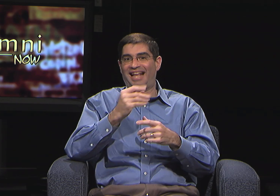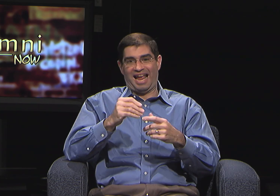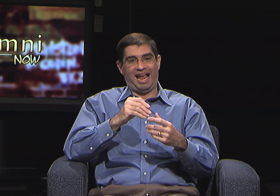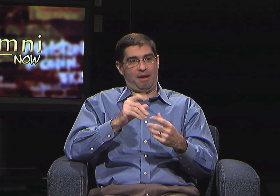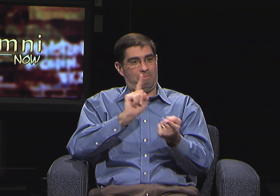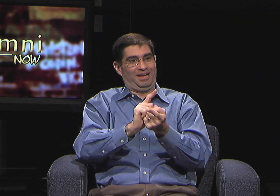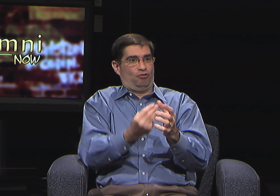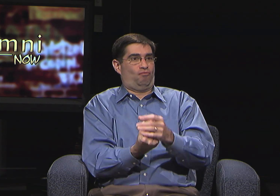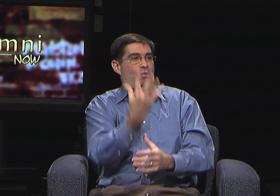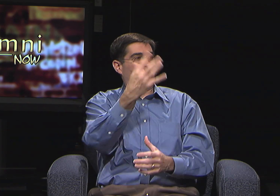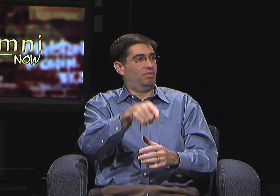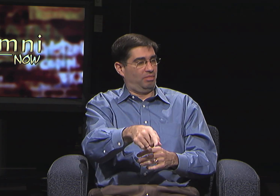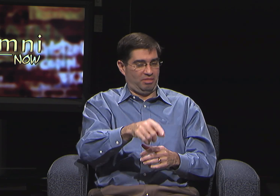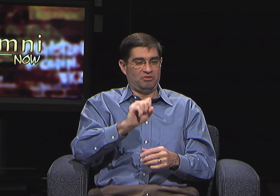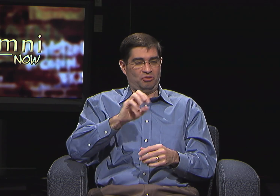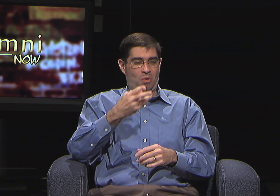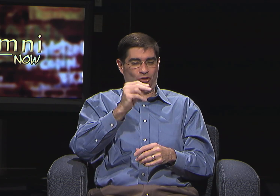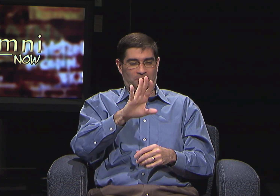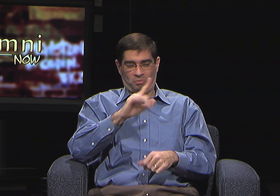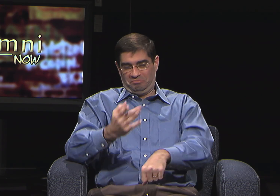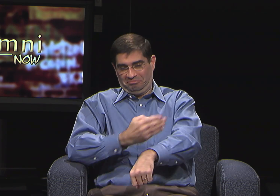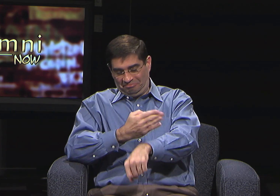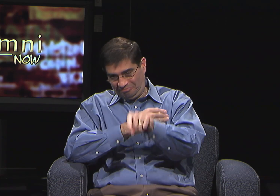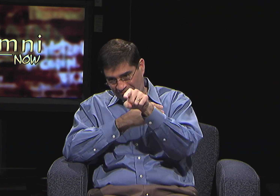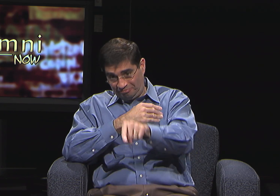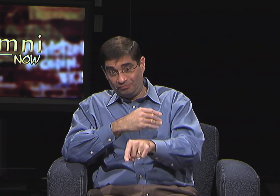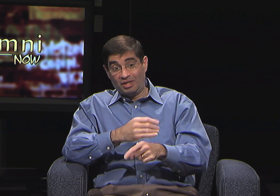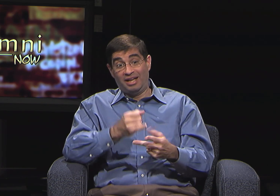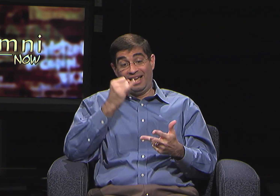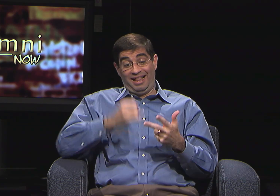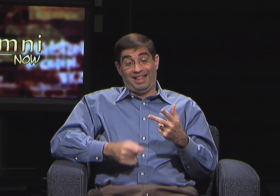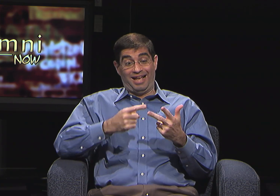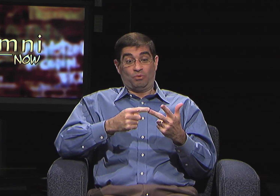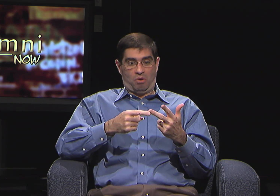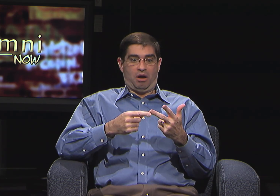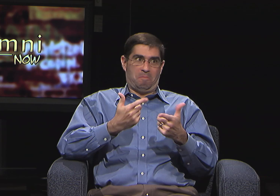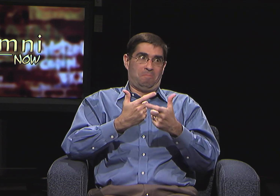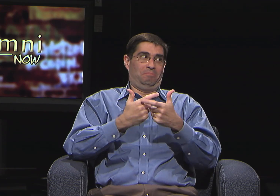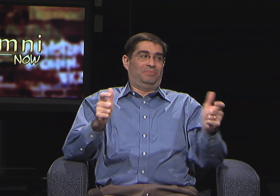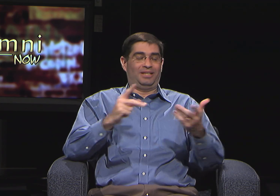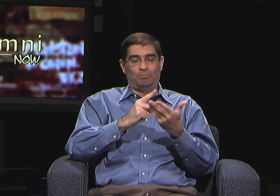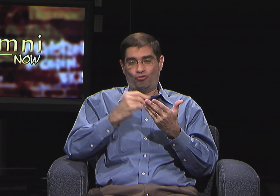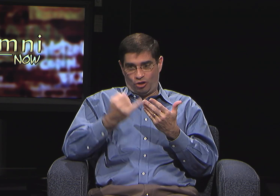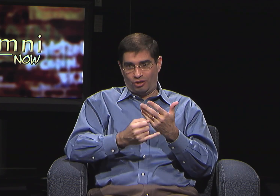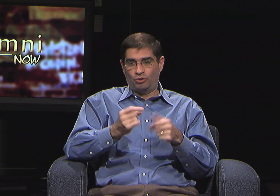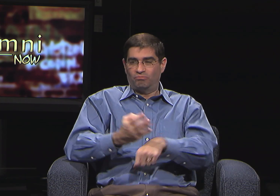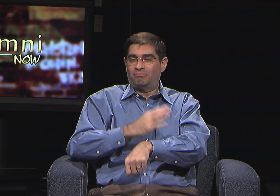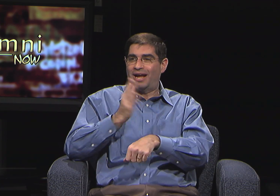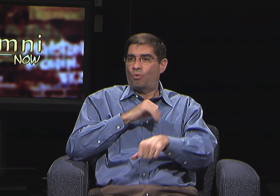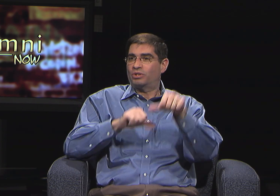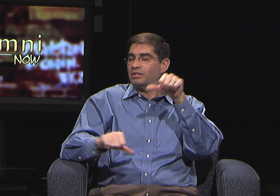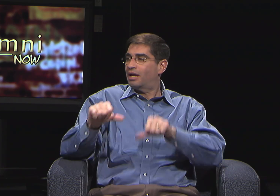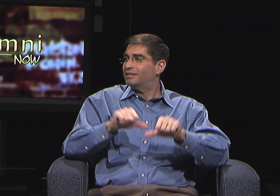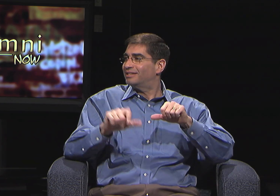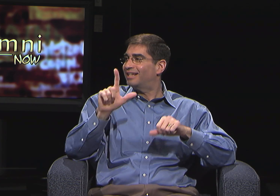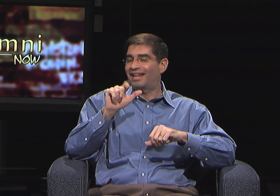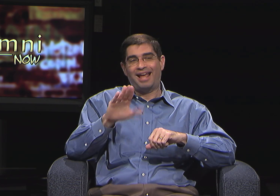And so we're going to be expanding into HMB. Finally, we're going to be expanding our science laboratories.